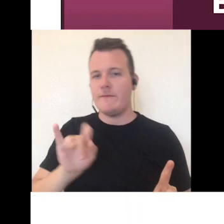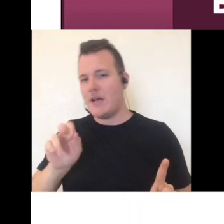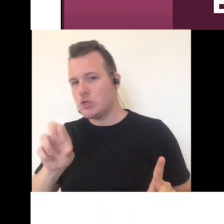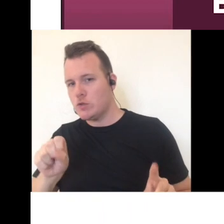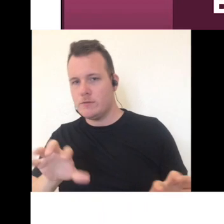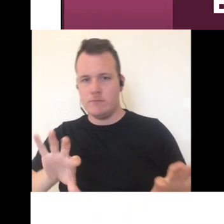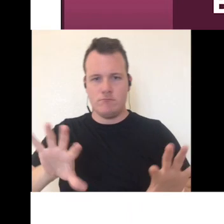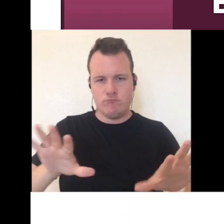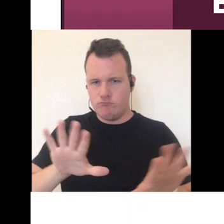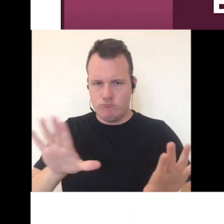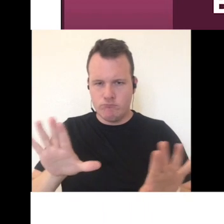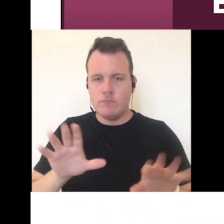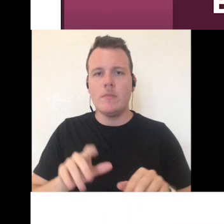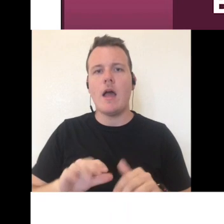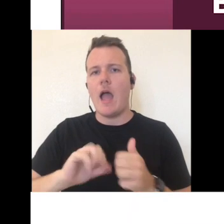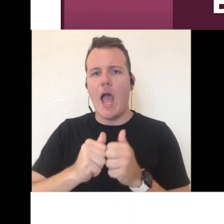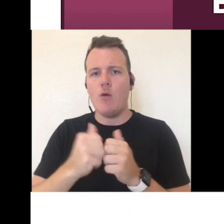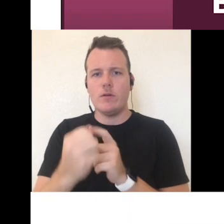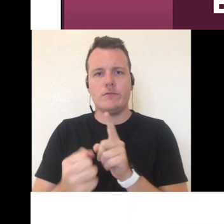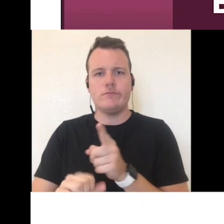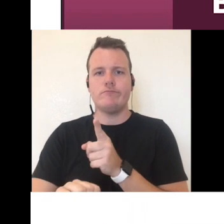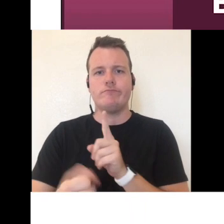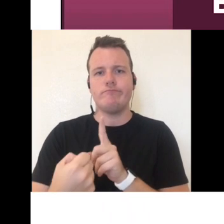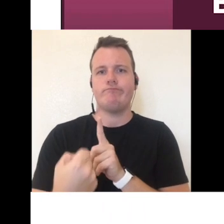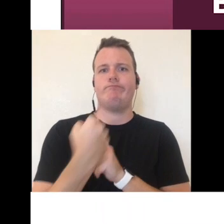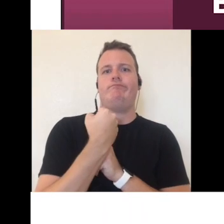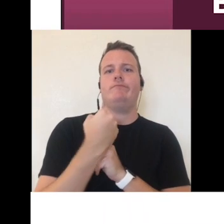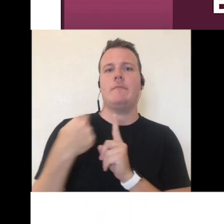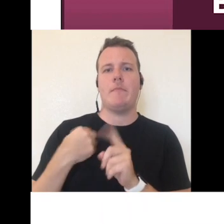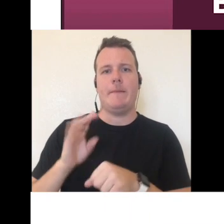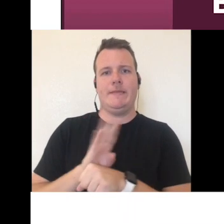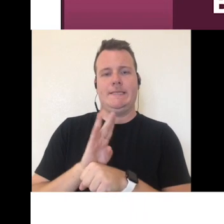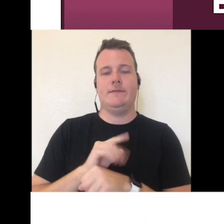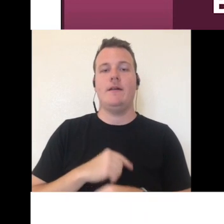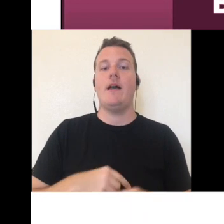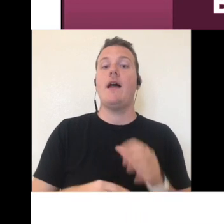a look at external factors and internal factors that influence your practice. The